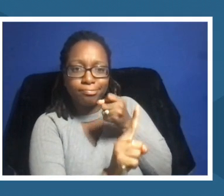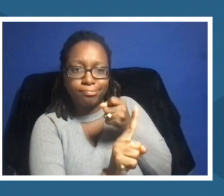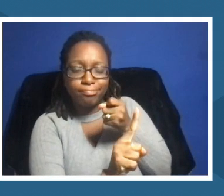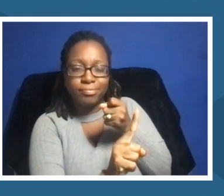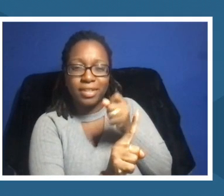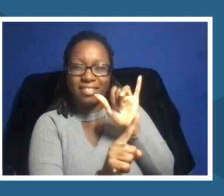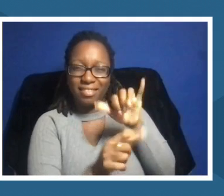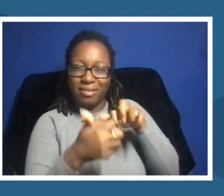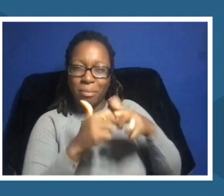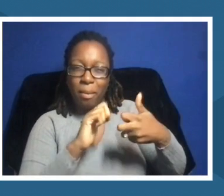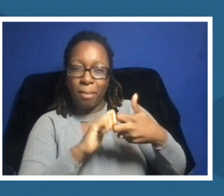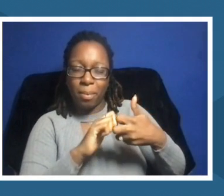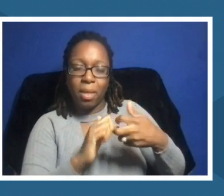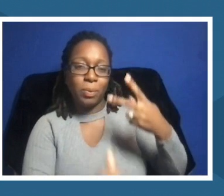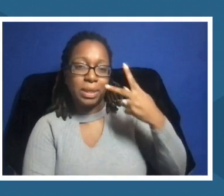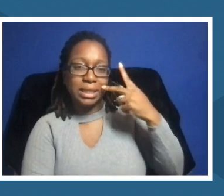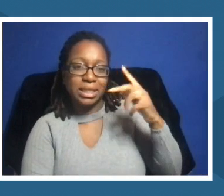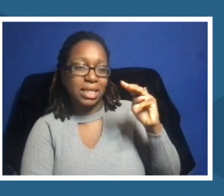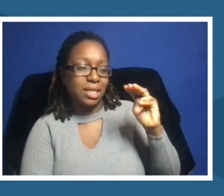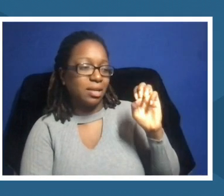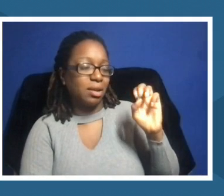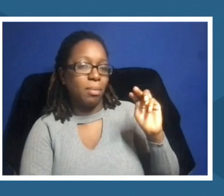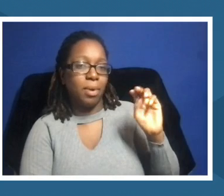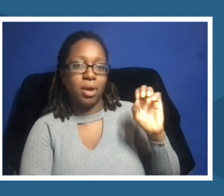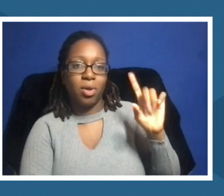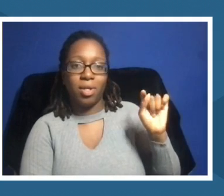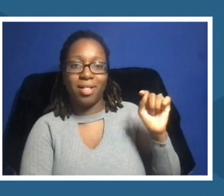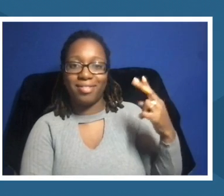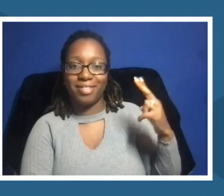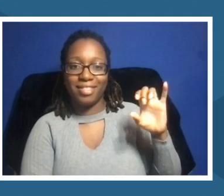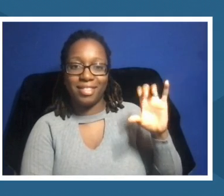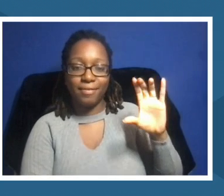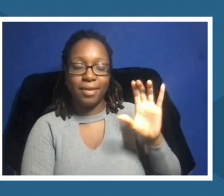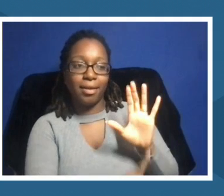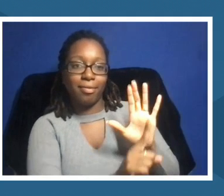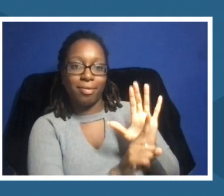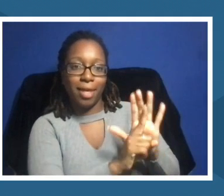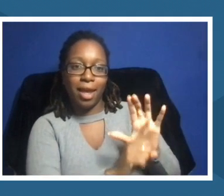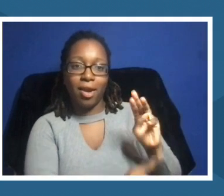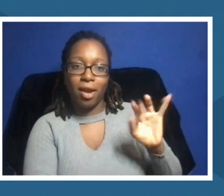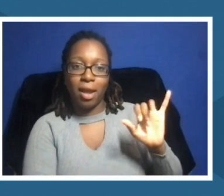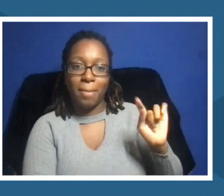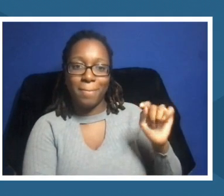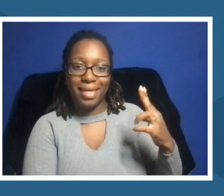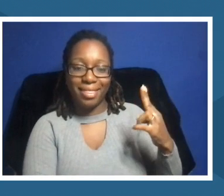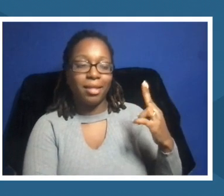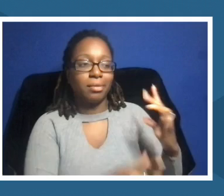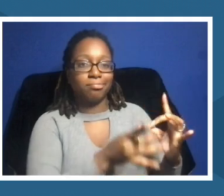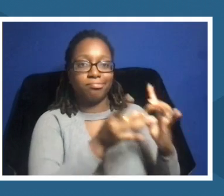minority myth especially as they relate to other racial groups the trope not